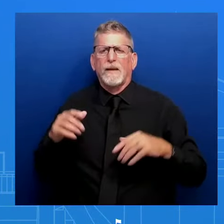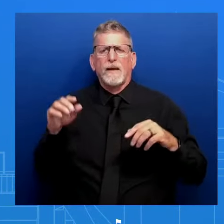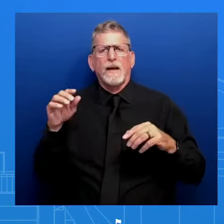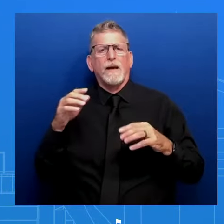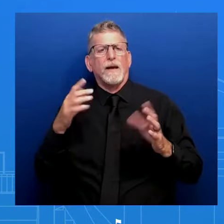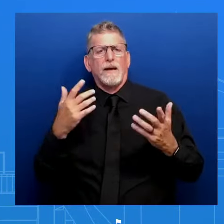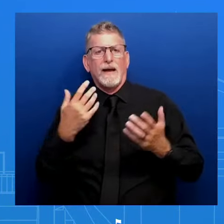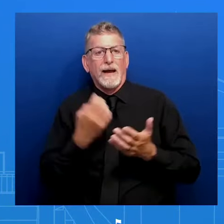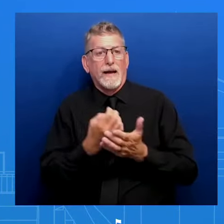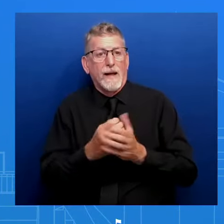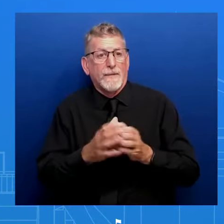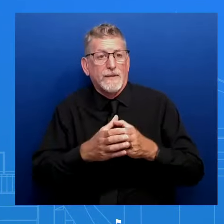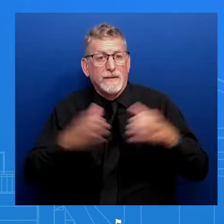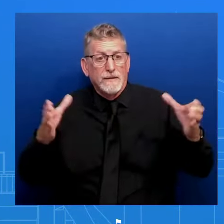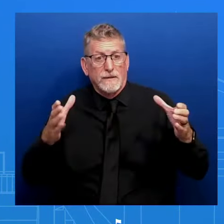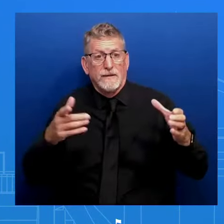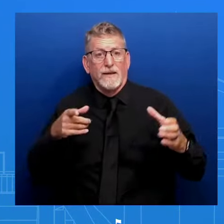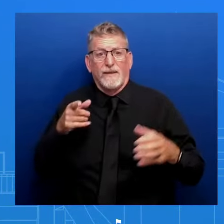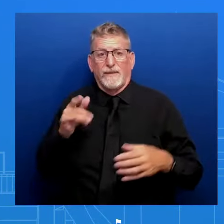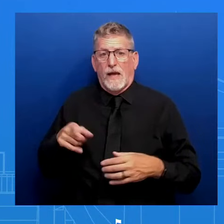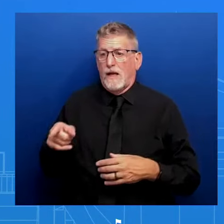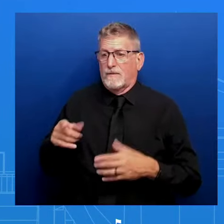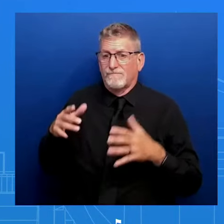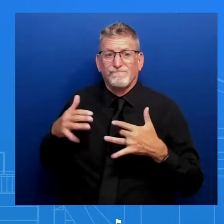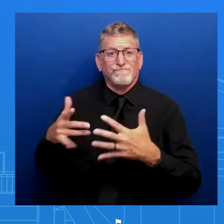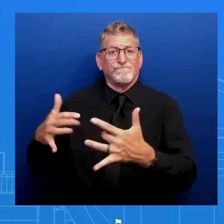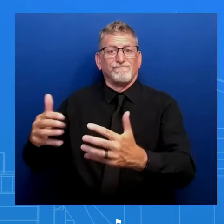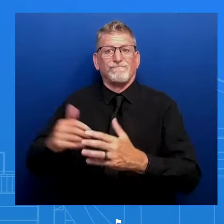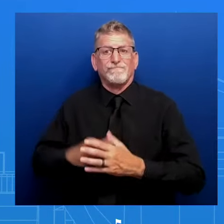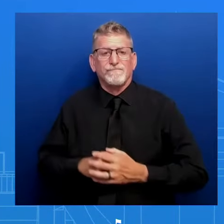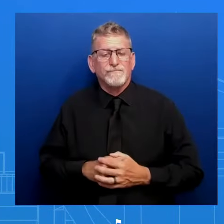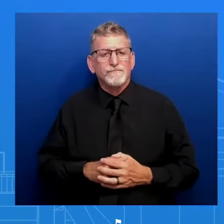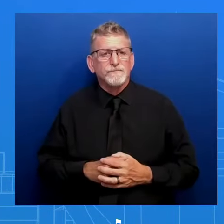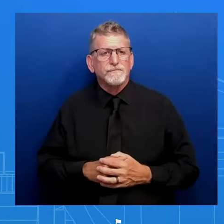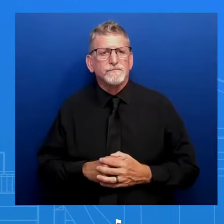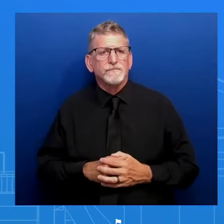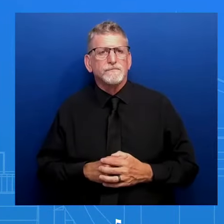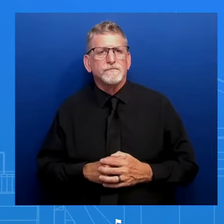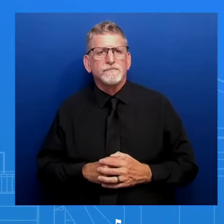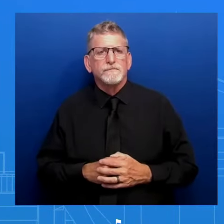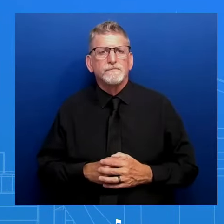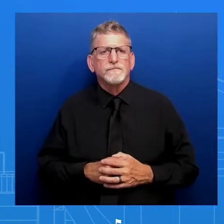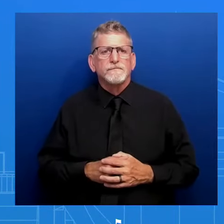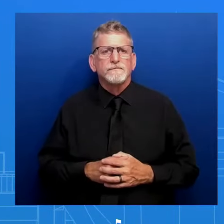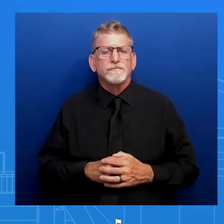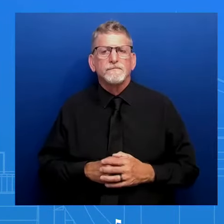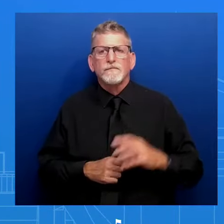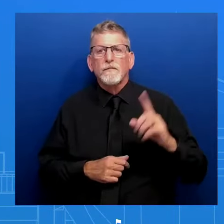Has any progress been made since we last talked about this on bringing home Travis King from North Korea?